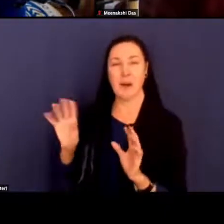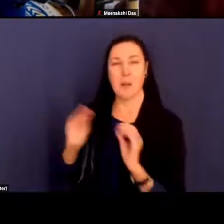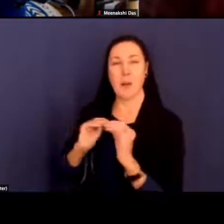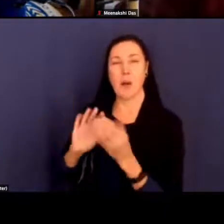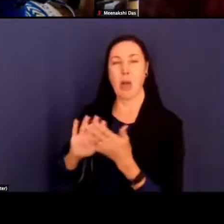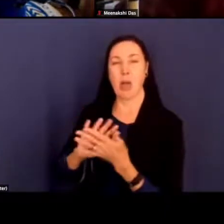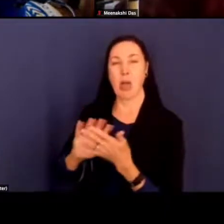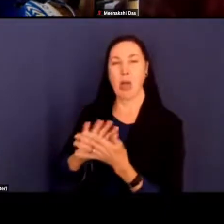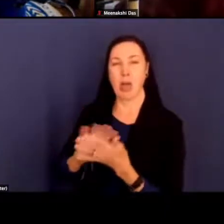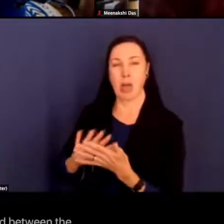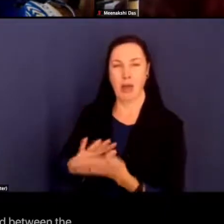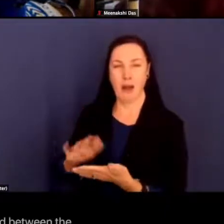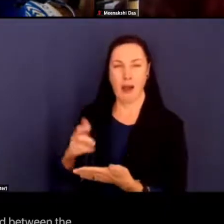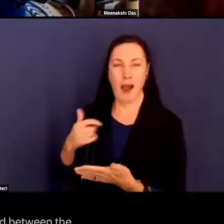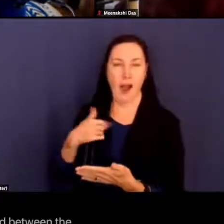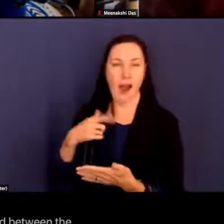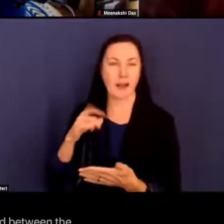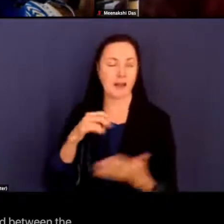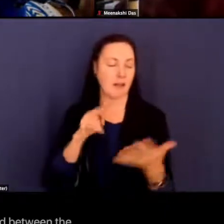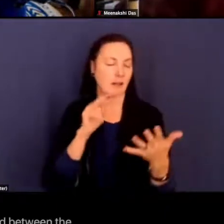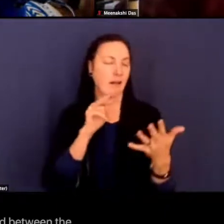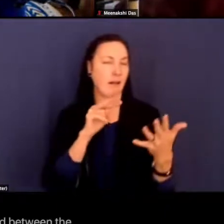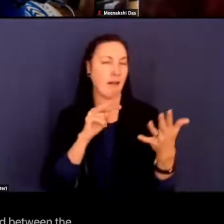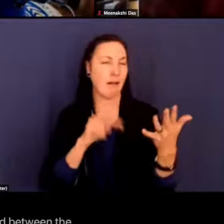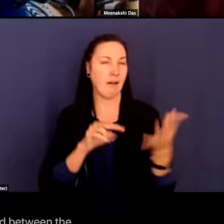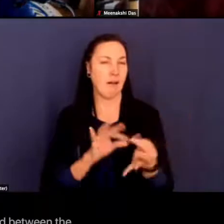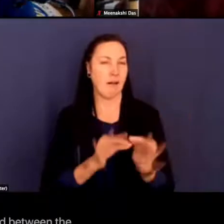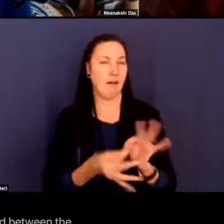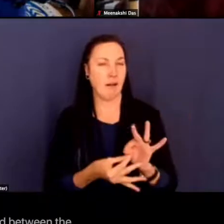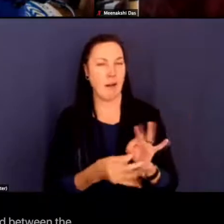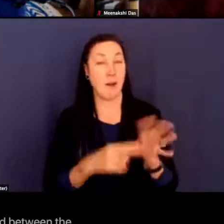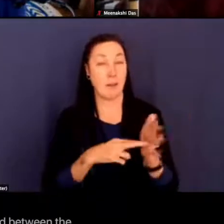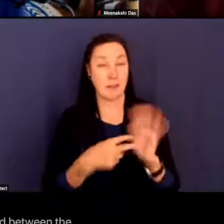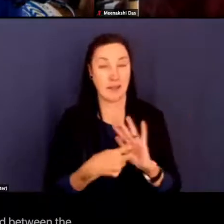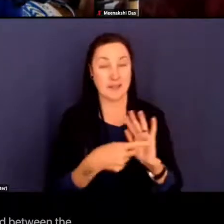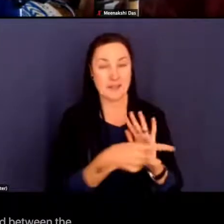I would need and how what equipment I would need made it hard for them to give me the job.